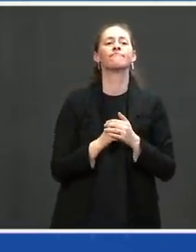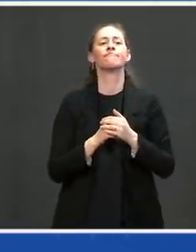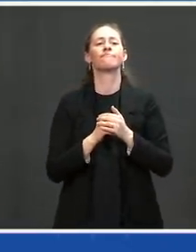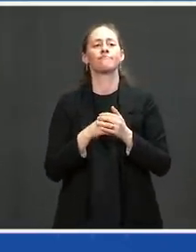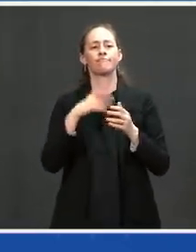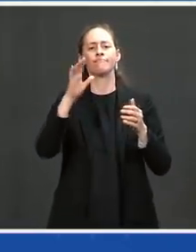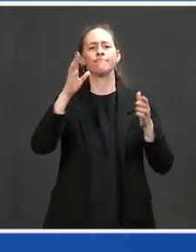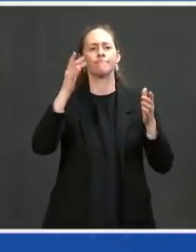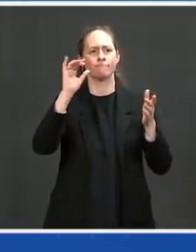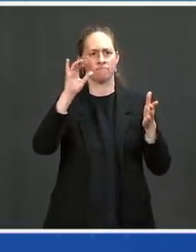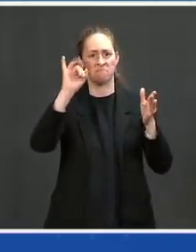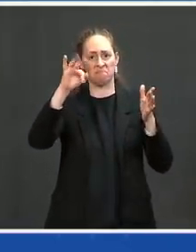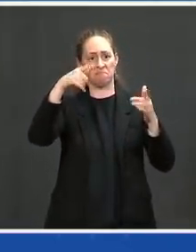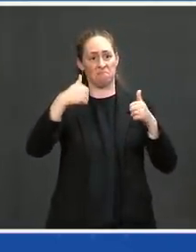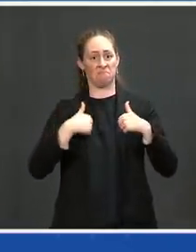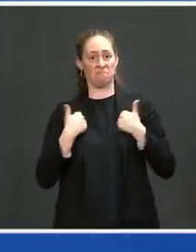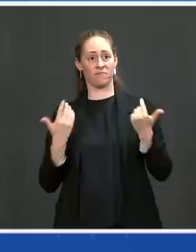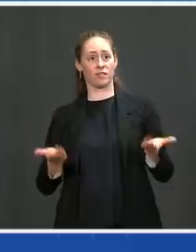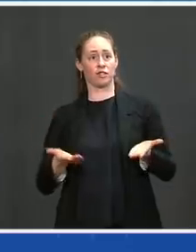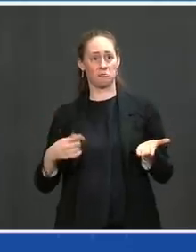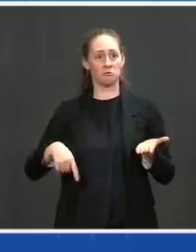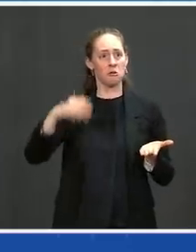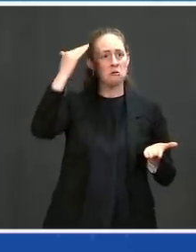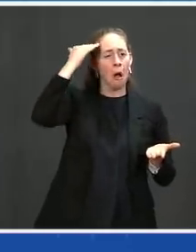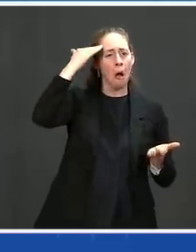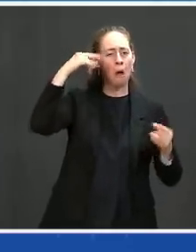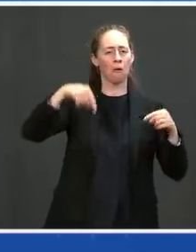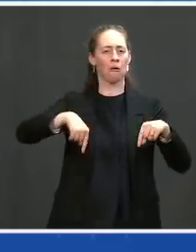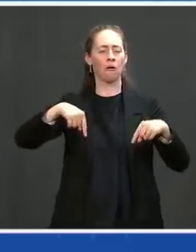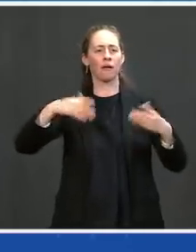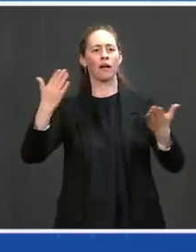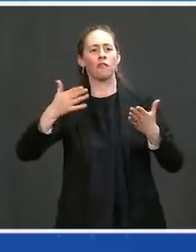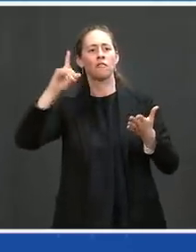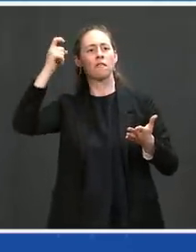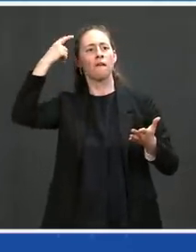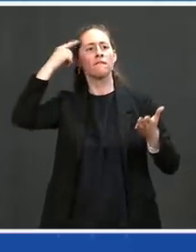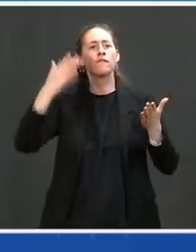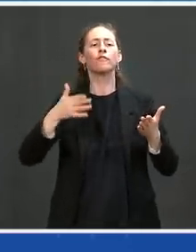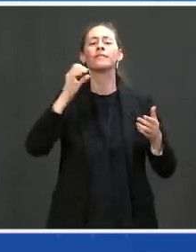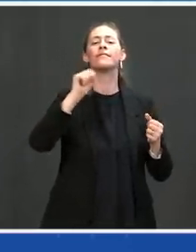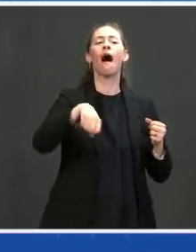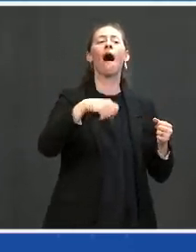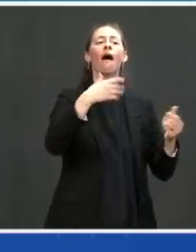and you found your governor or mayor trying to attract business to your community, what's the first thing that businesses asked?